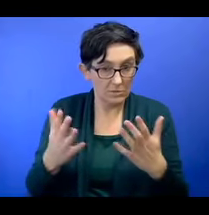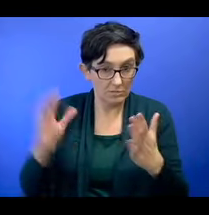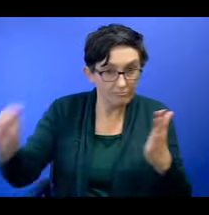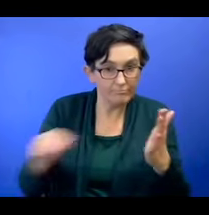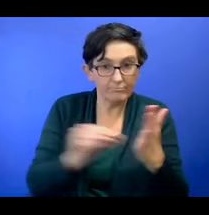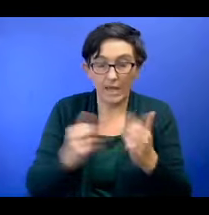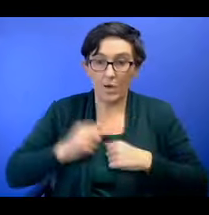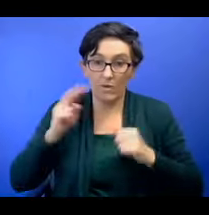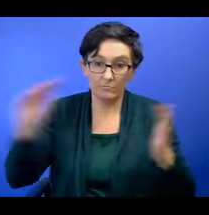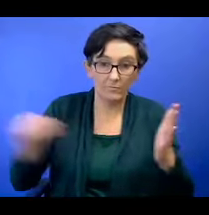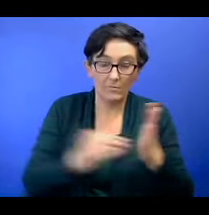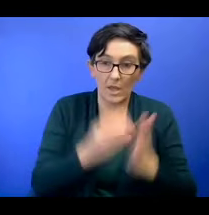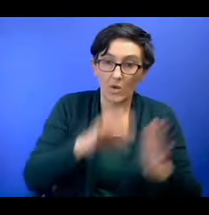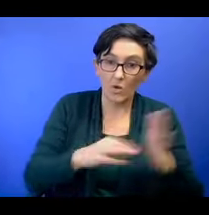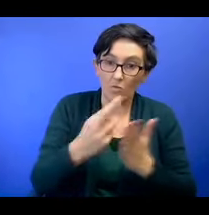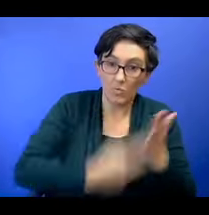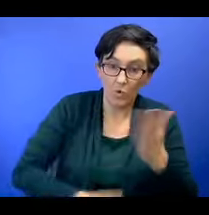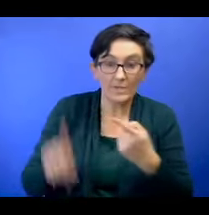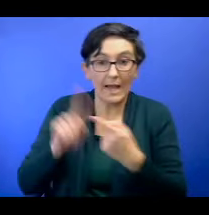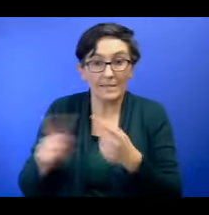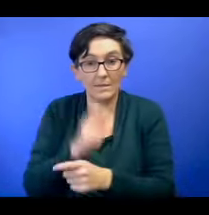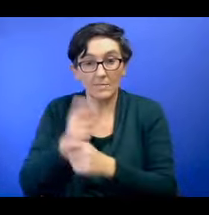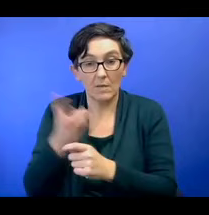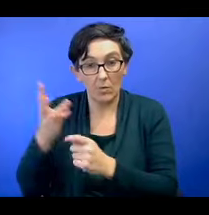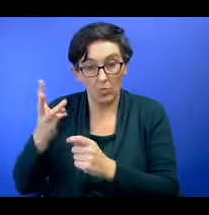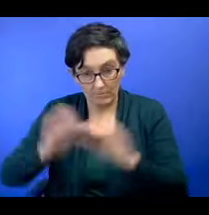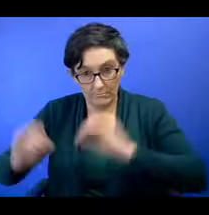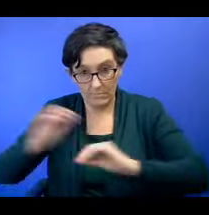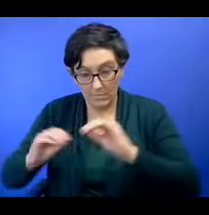We're going to pull together our own submission and reply to the State's report,